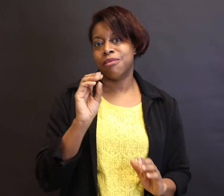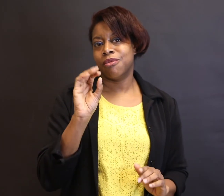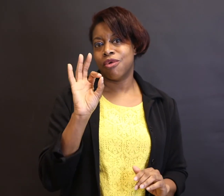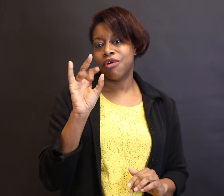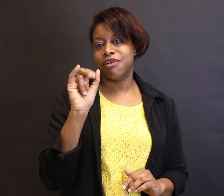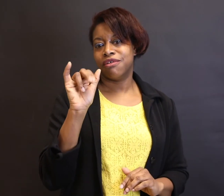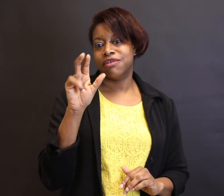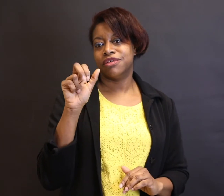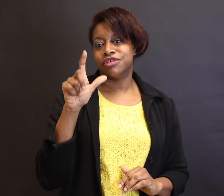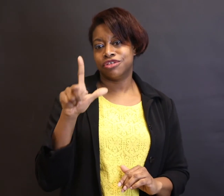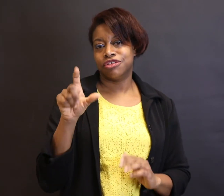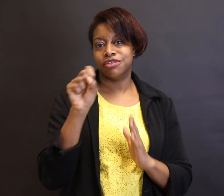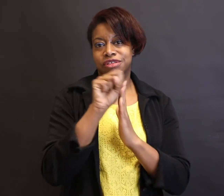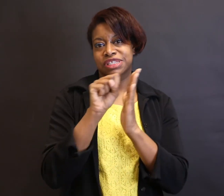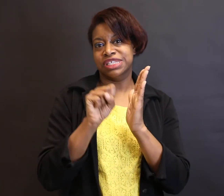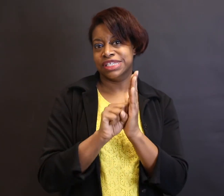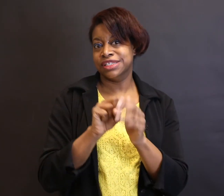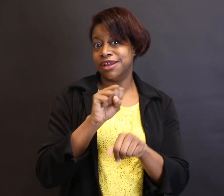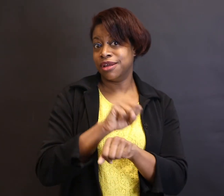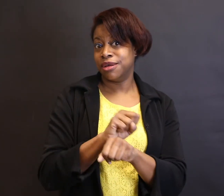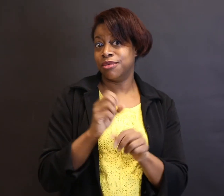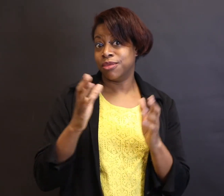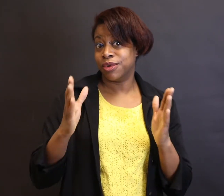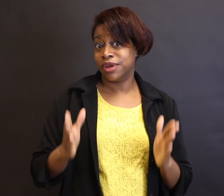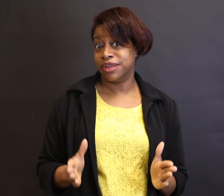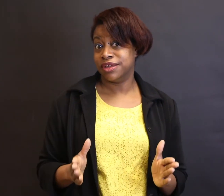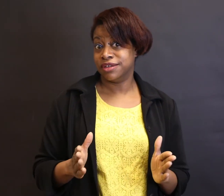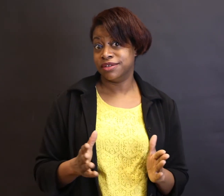official state employee.